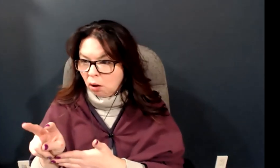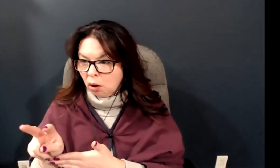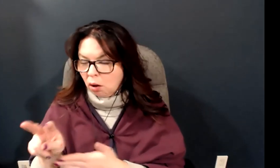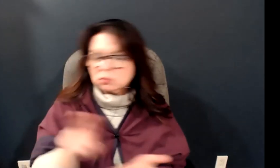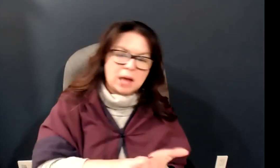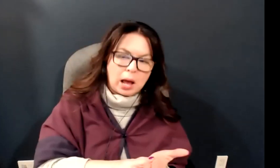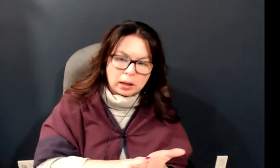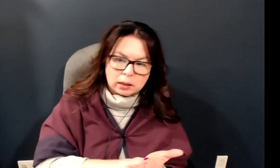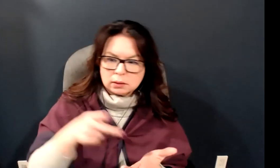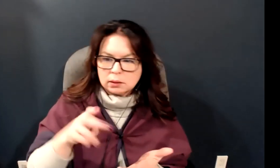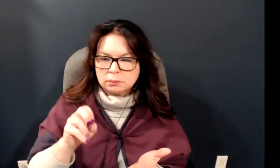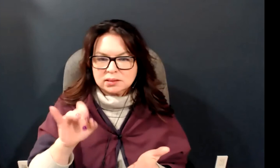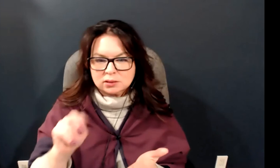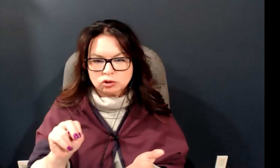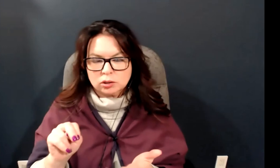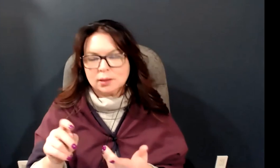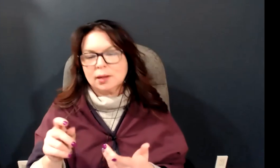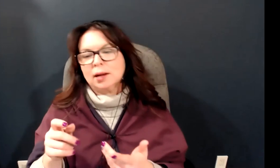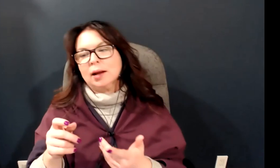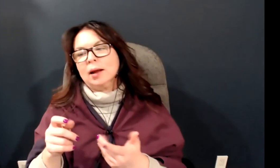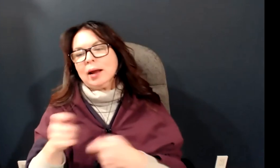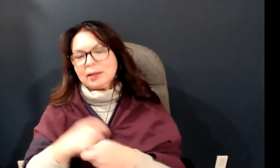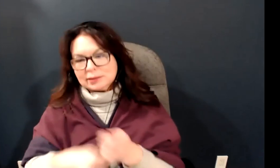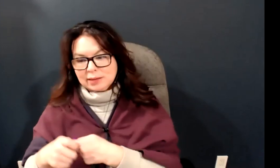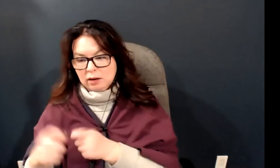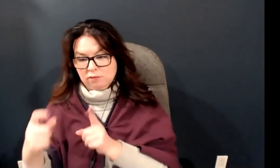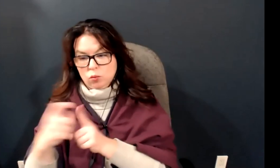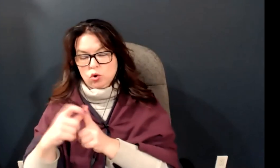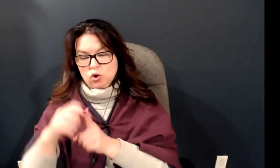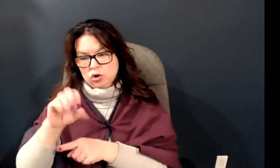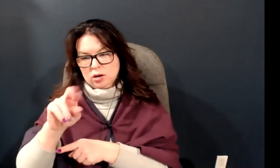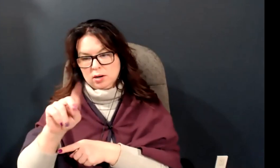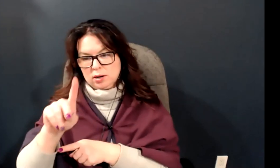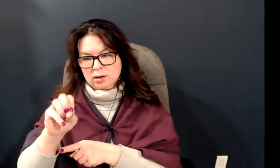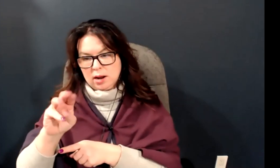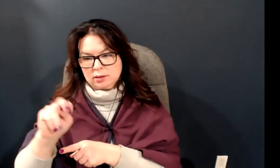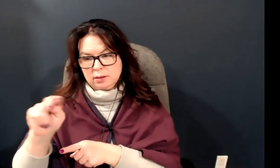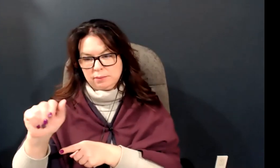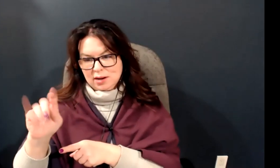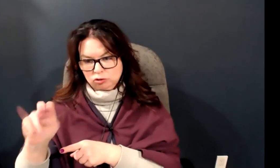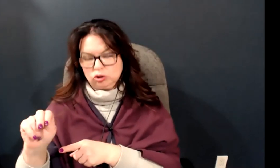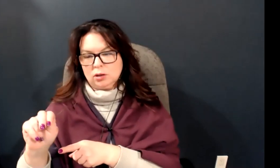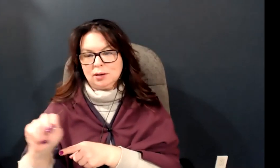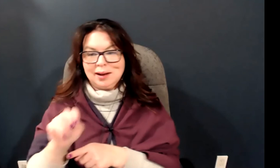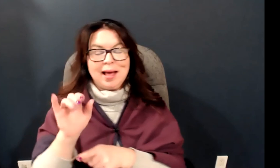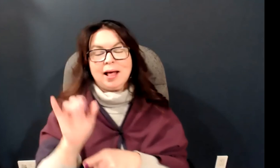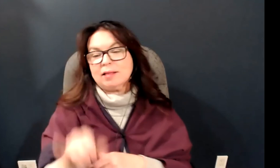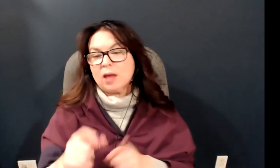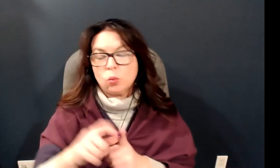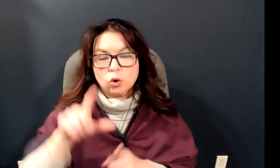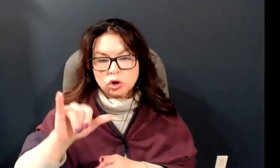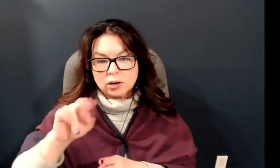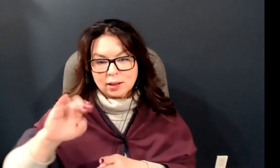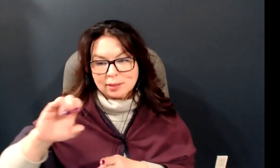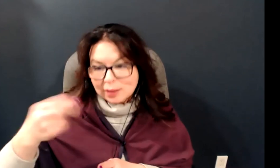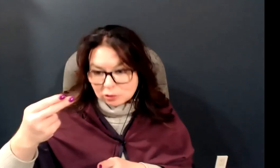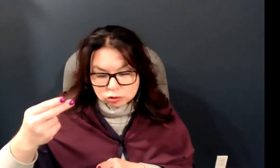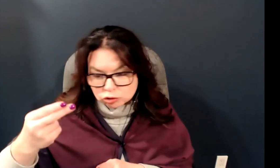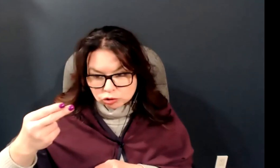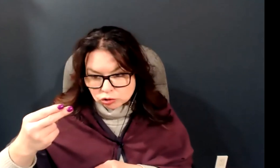"Oh, I think she mean some irony" 'cause it's such a high order of you talking about that